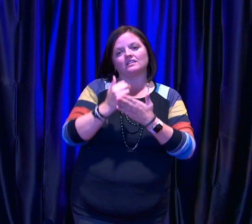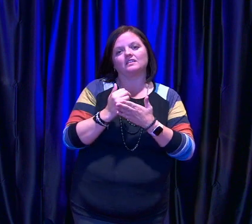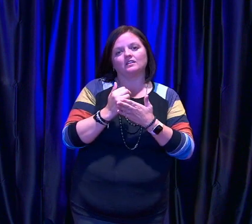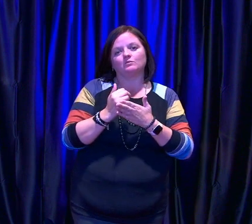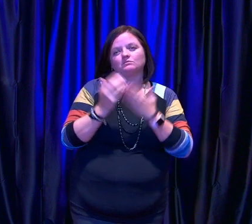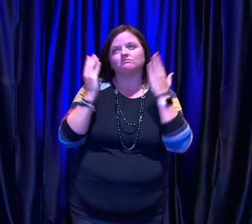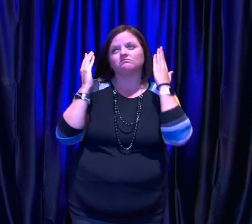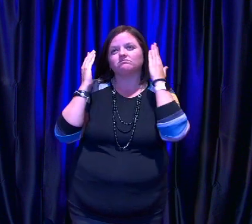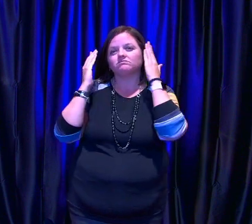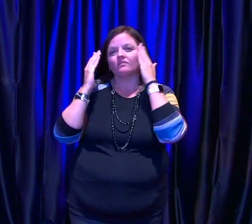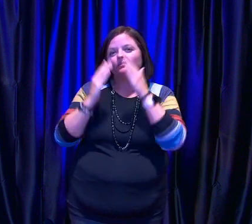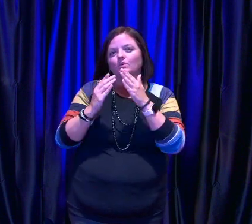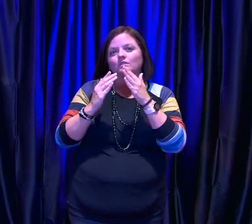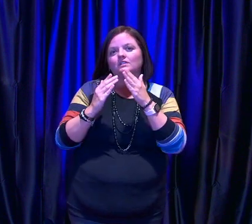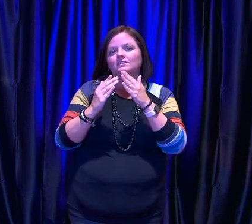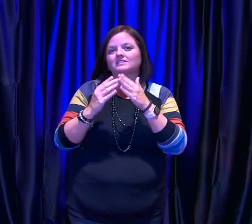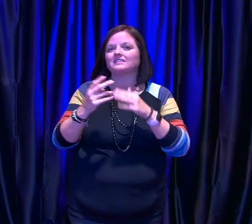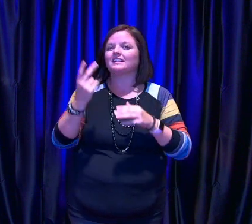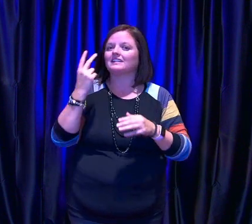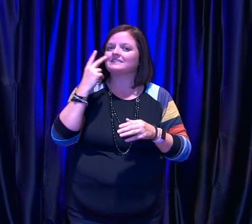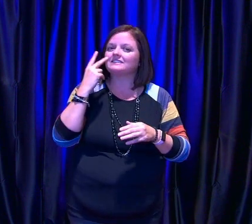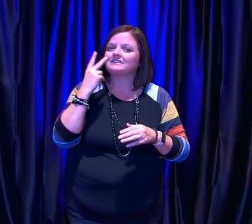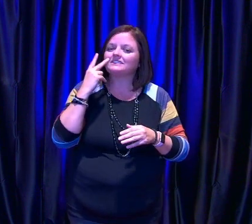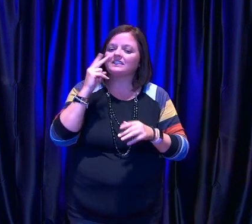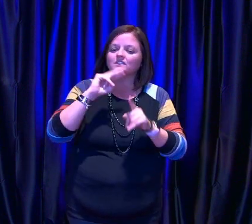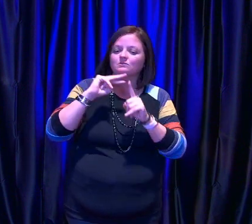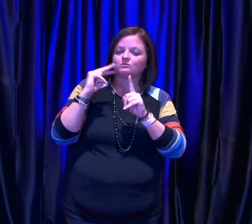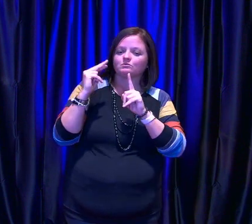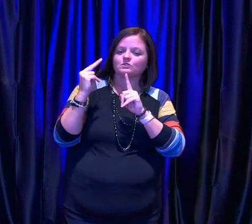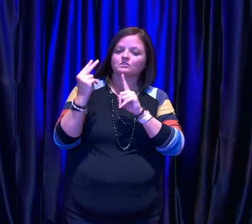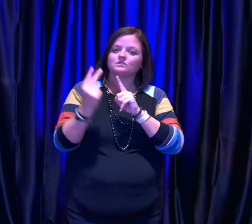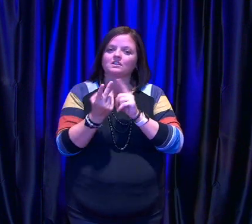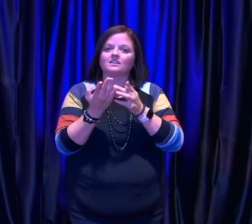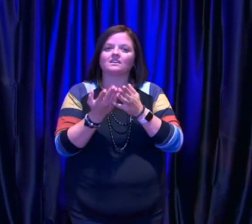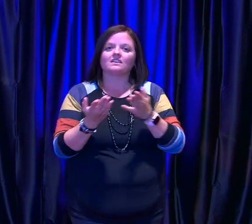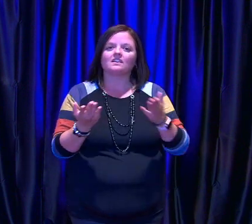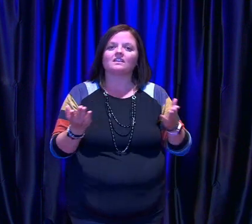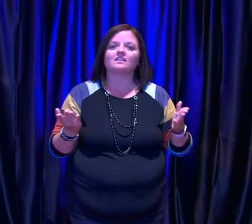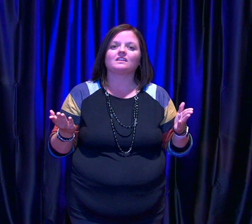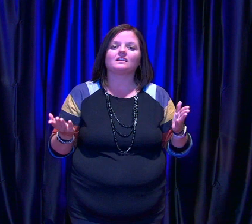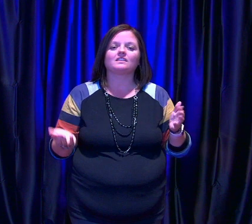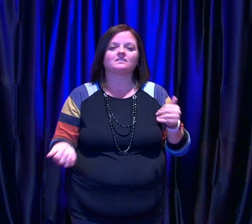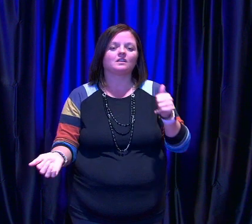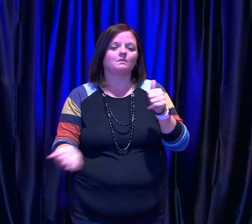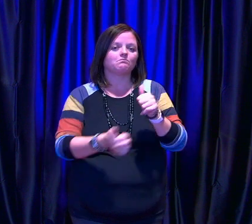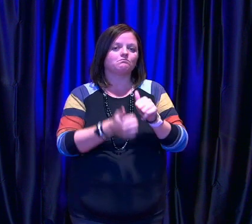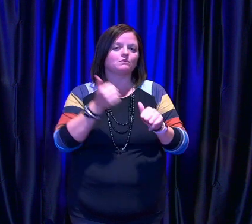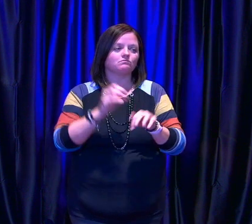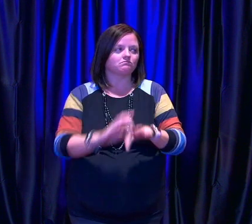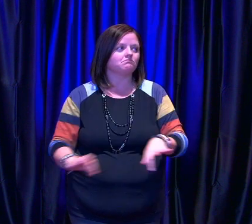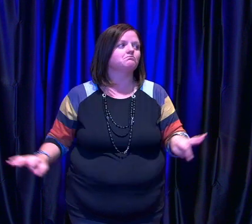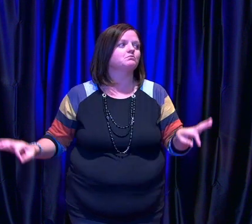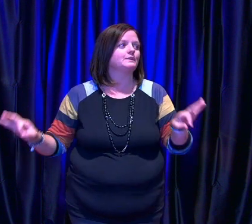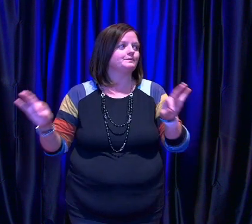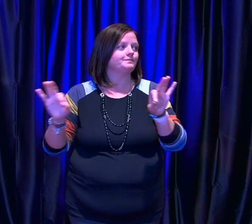focus and see in perspective the things that are most important and so the